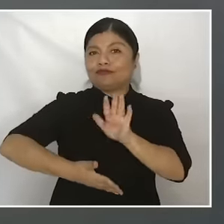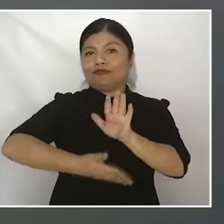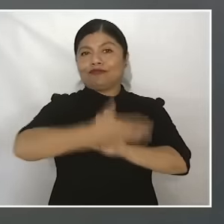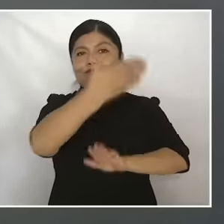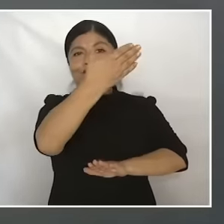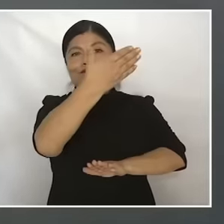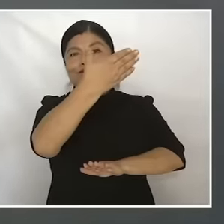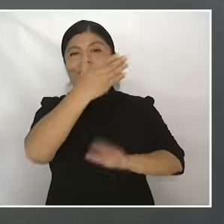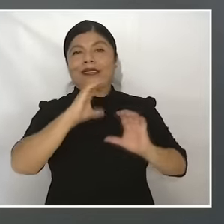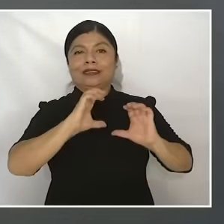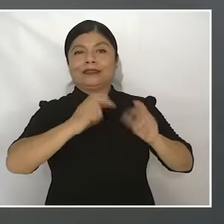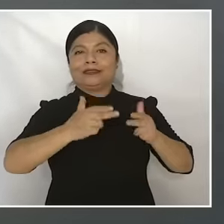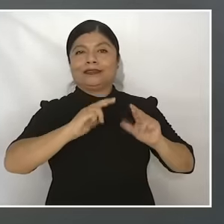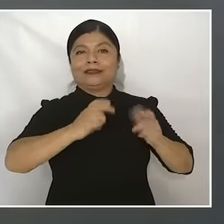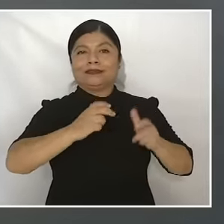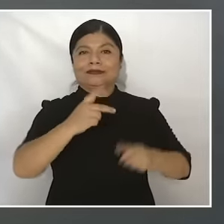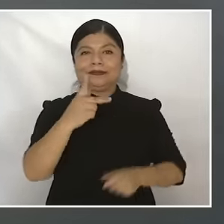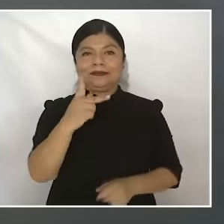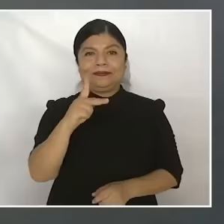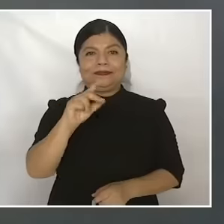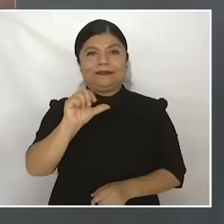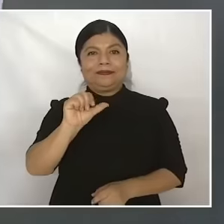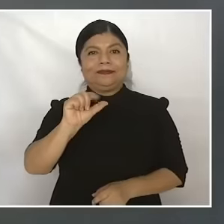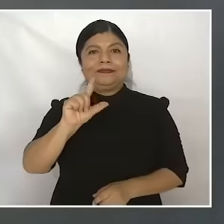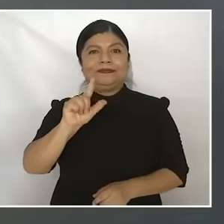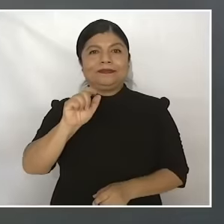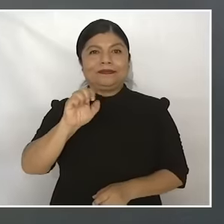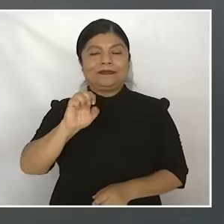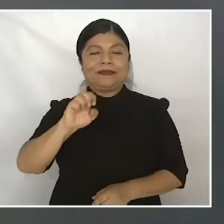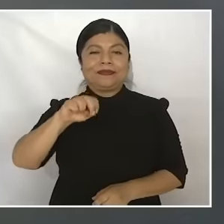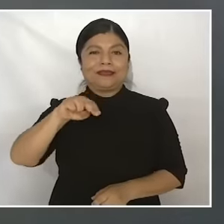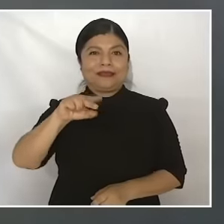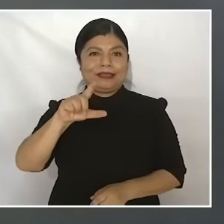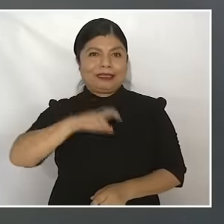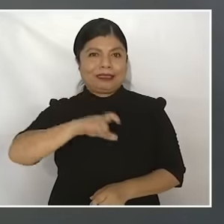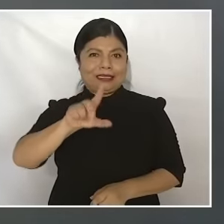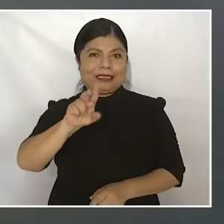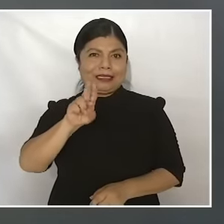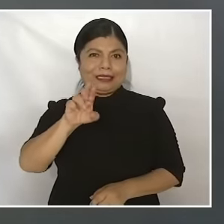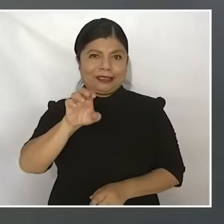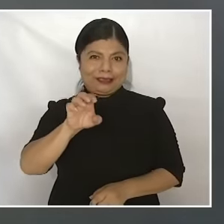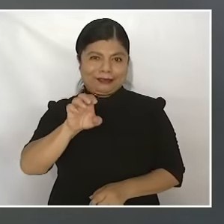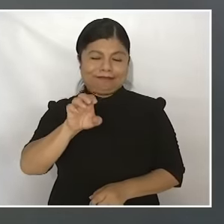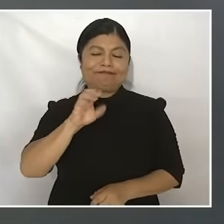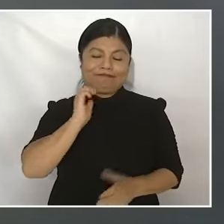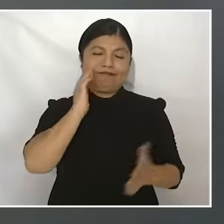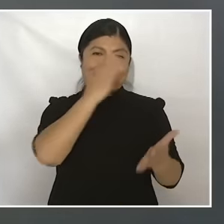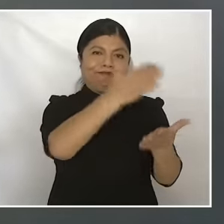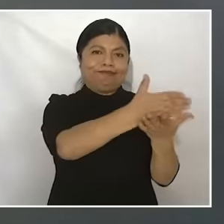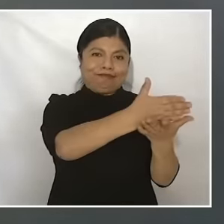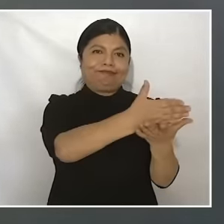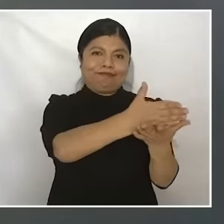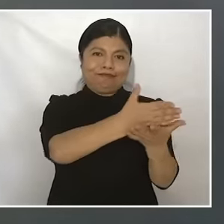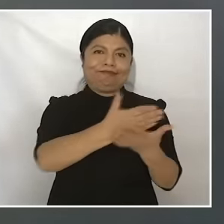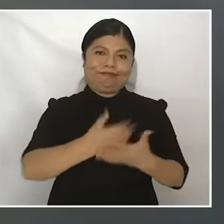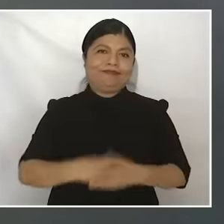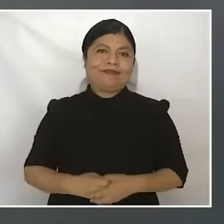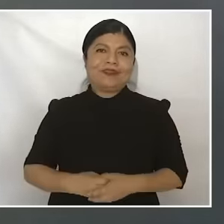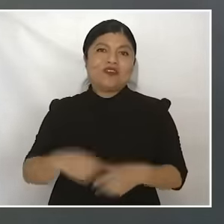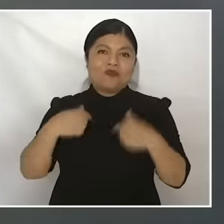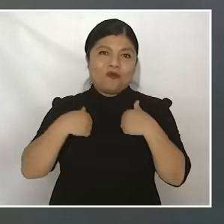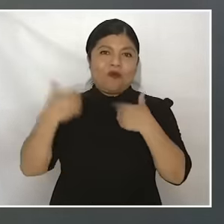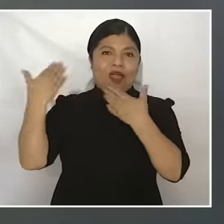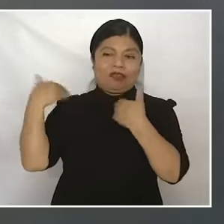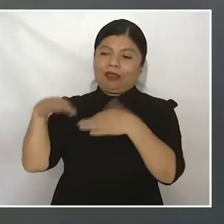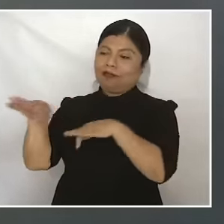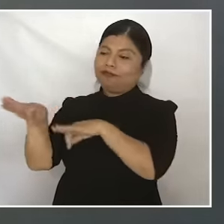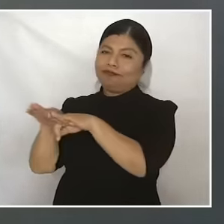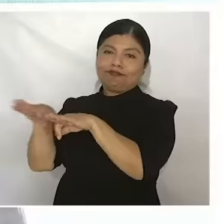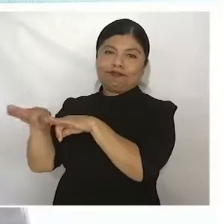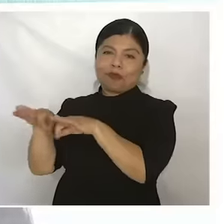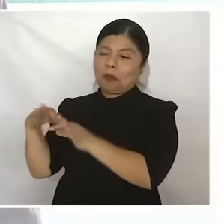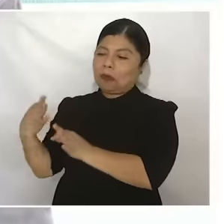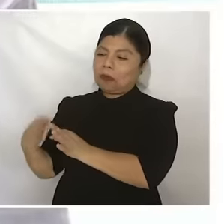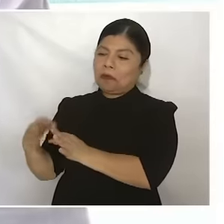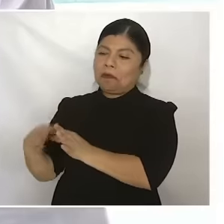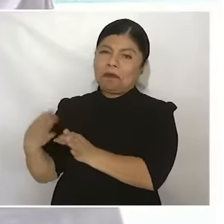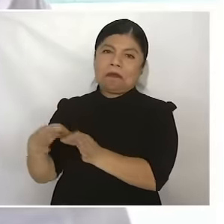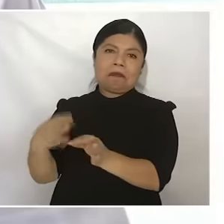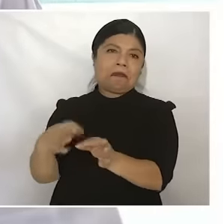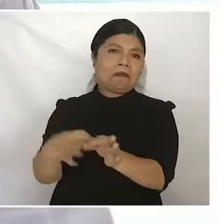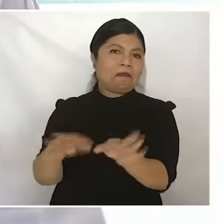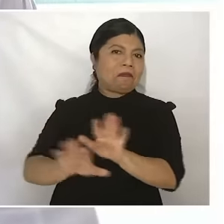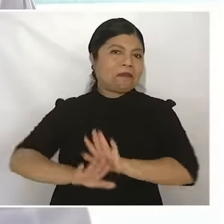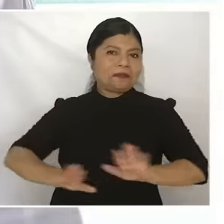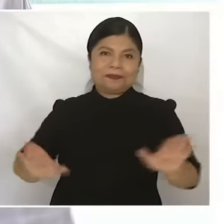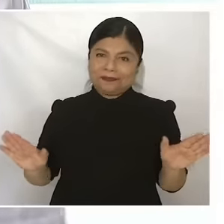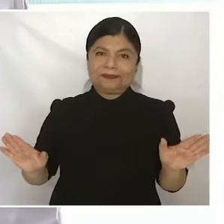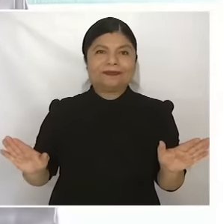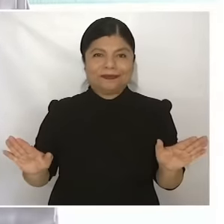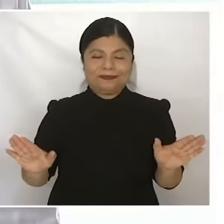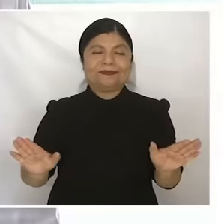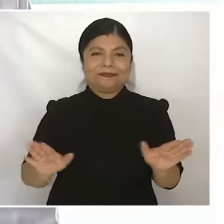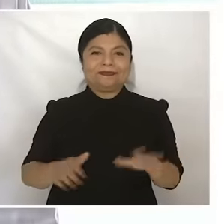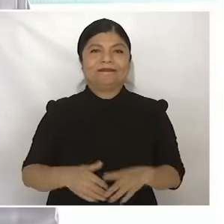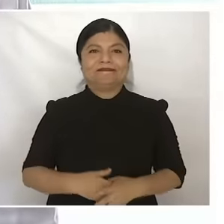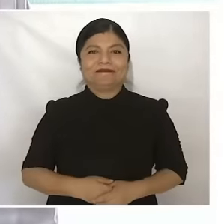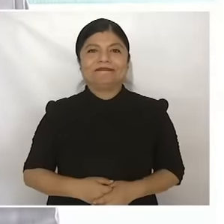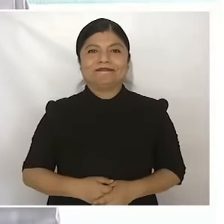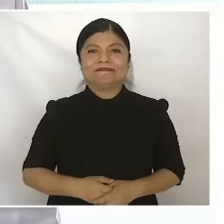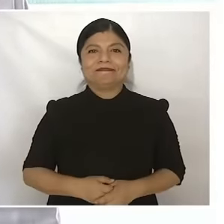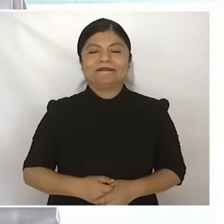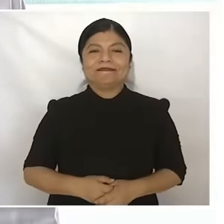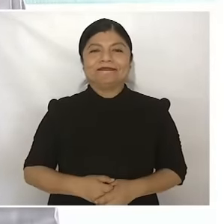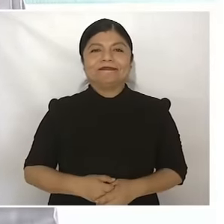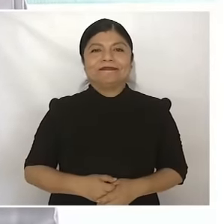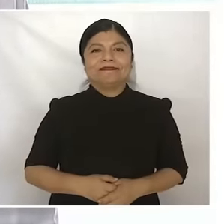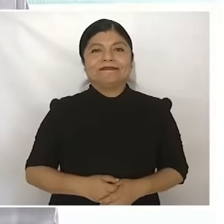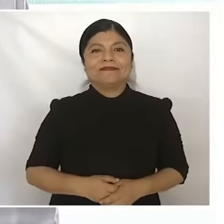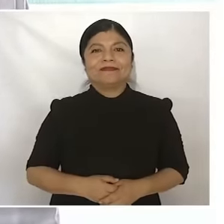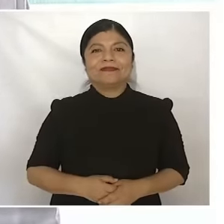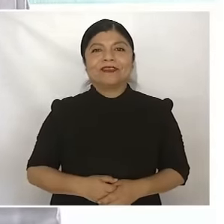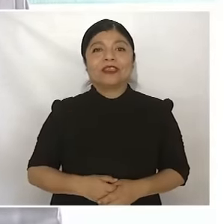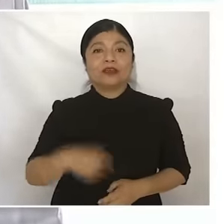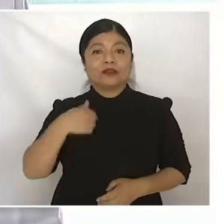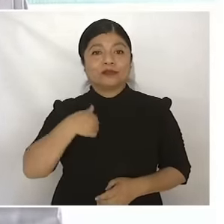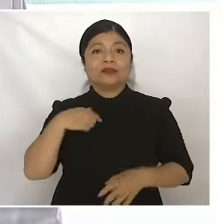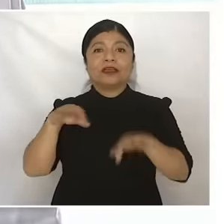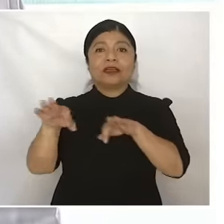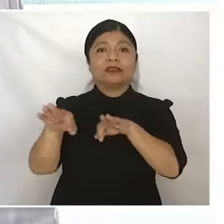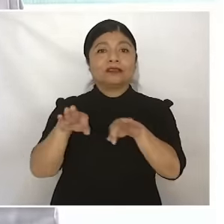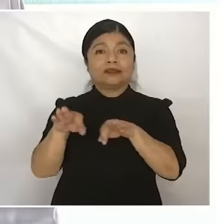Chiapas because we have already accomplished, we have already managed to start laying the foundations of the transformation of our